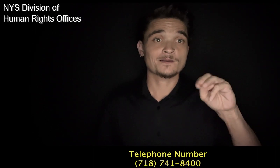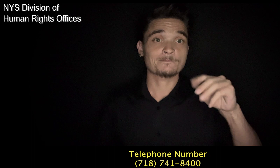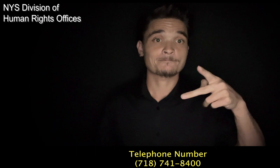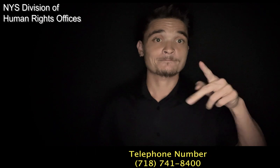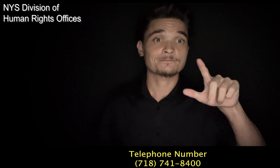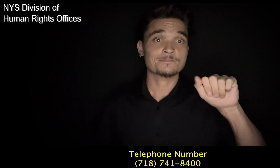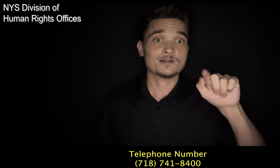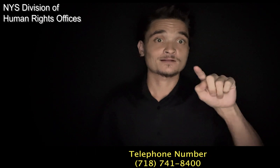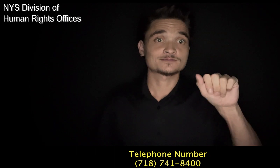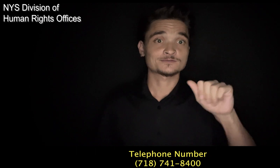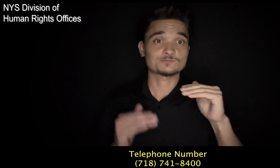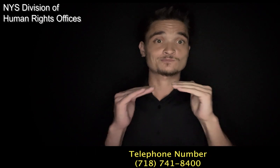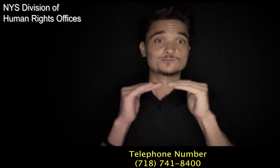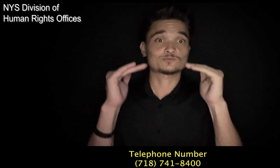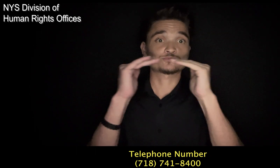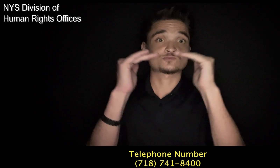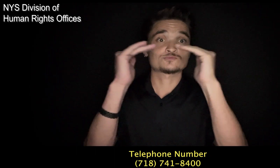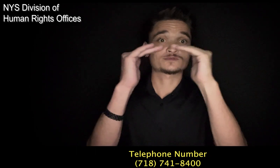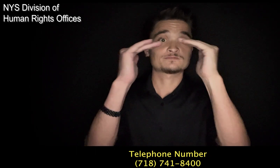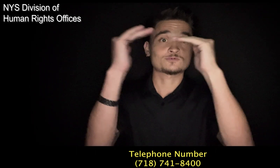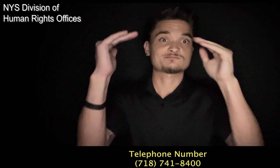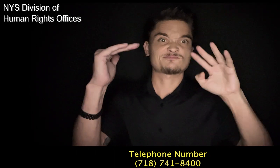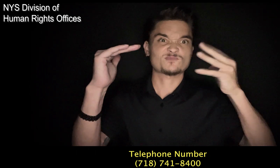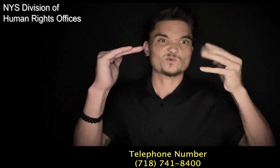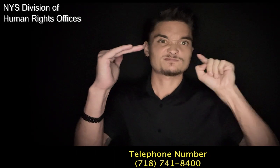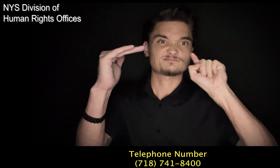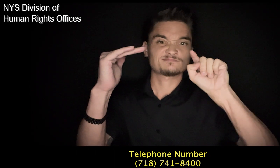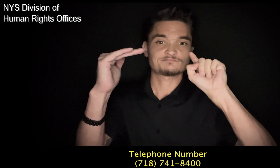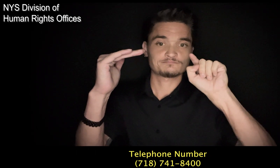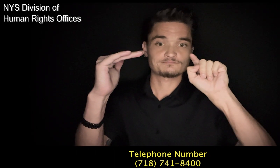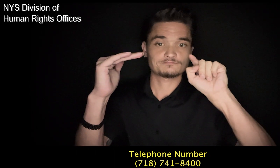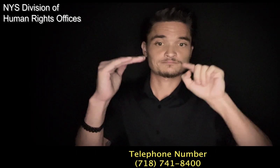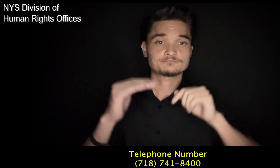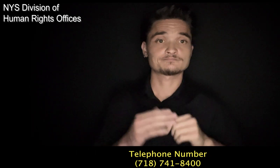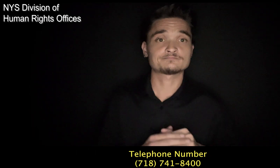Telephone Number (718) 741-8400